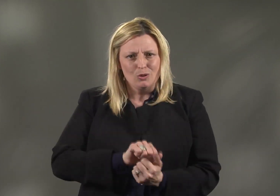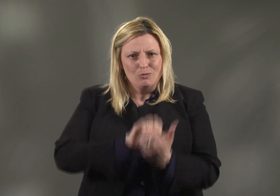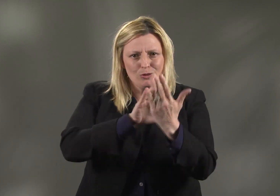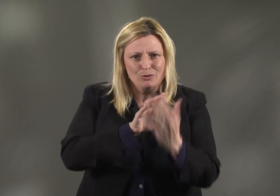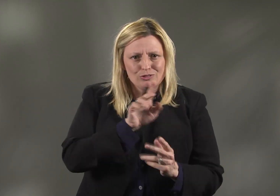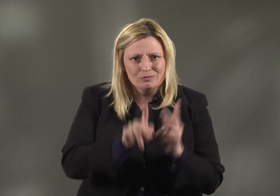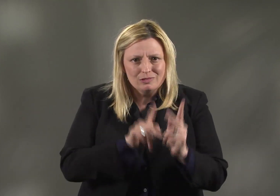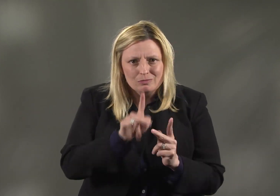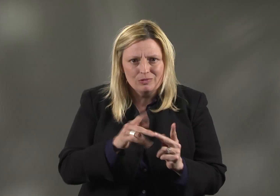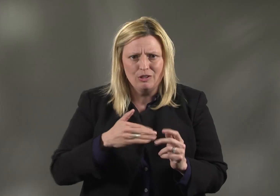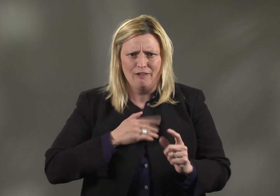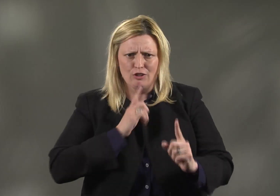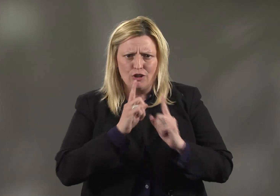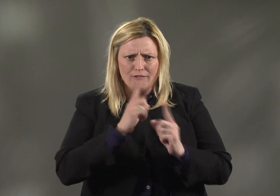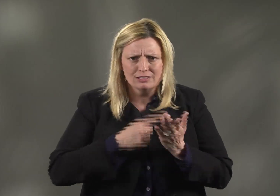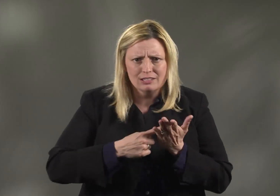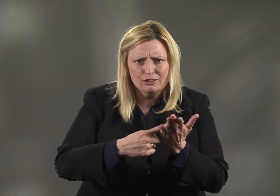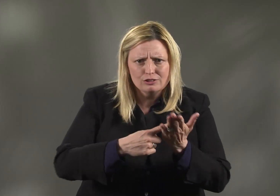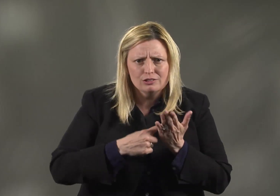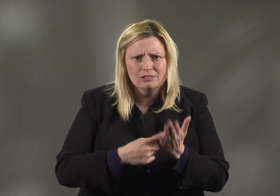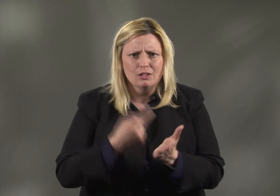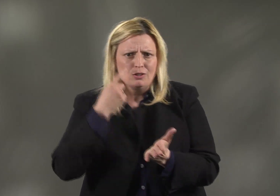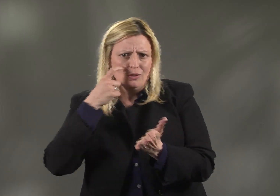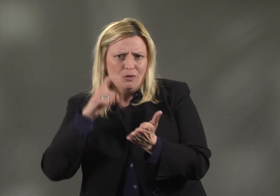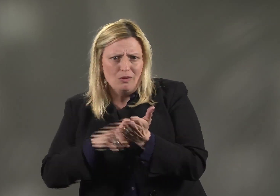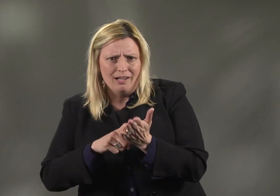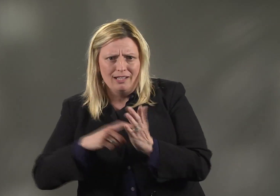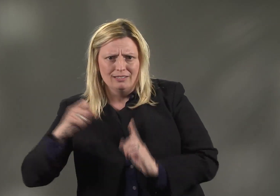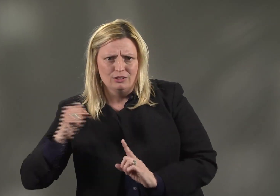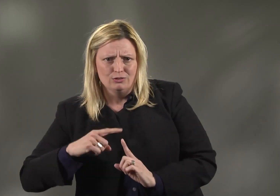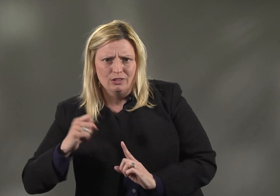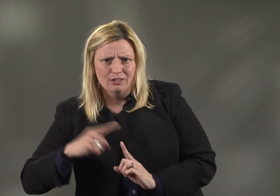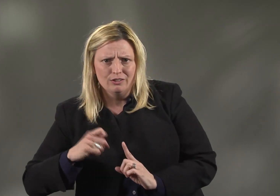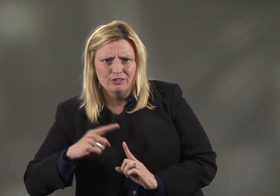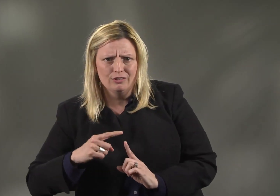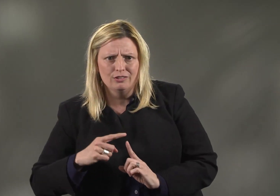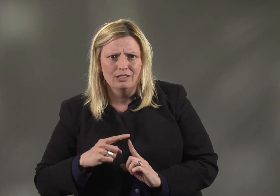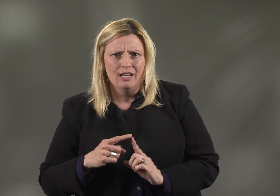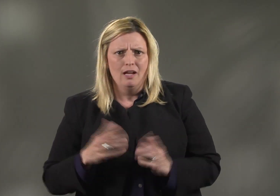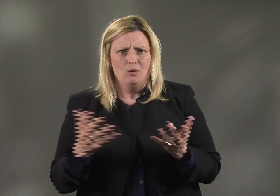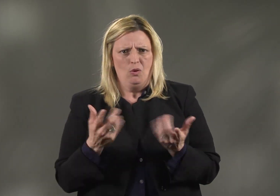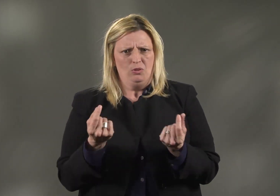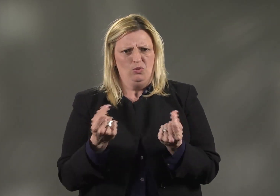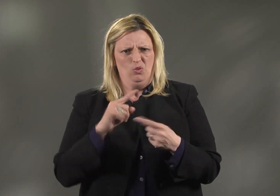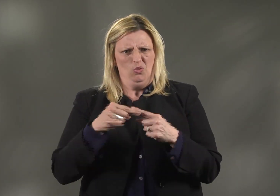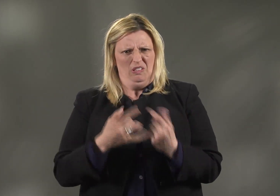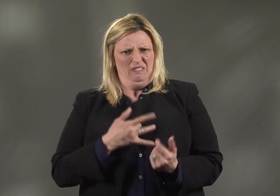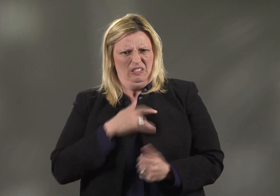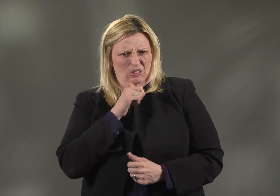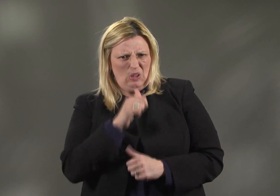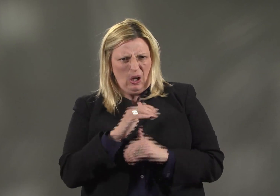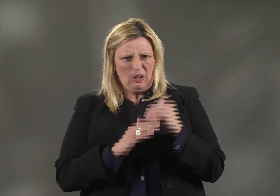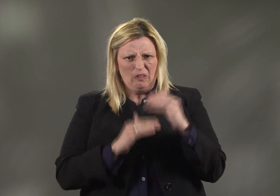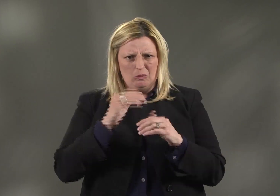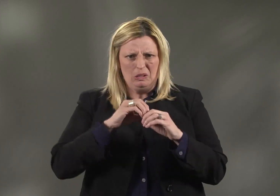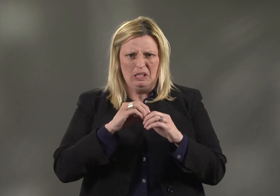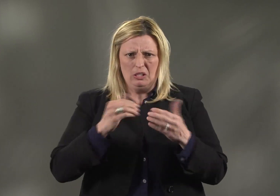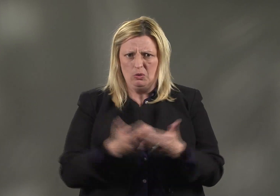how to approach people to have a conversation, as well as recognizing triggers and what to do when feeling uncomfortable